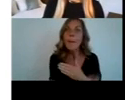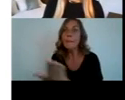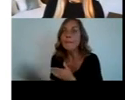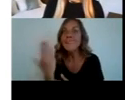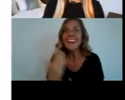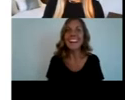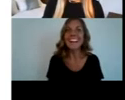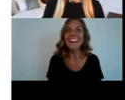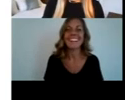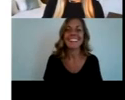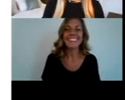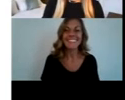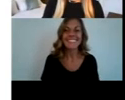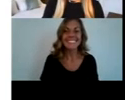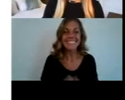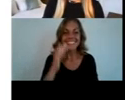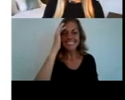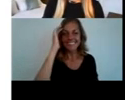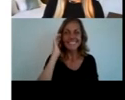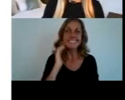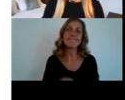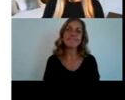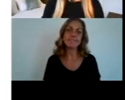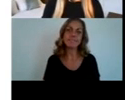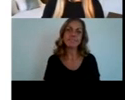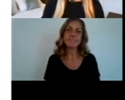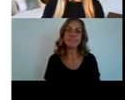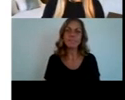Just fine. Good morning. Trying to get Alexis out of